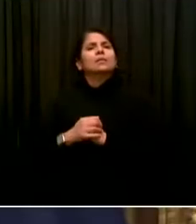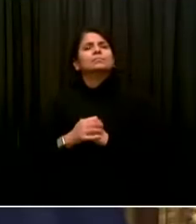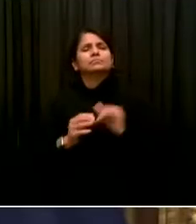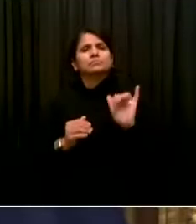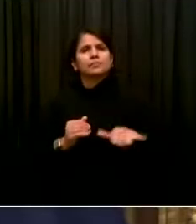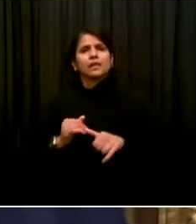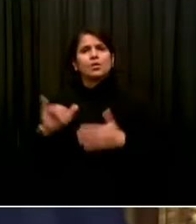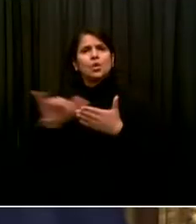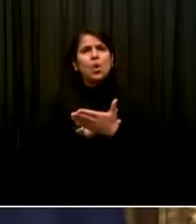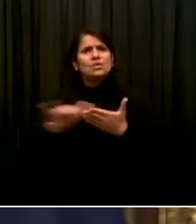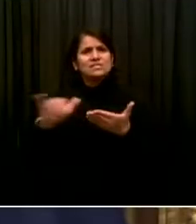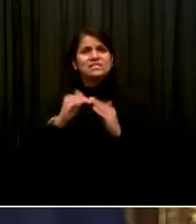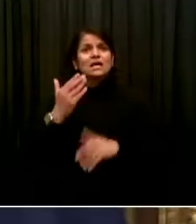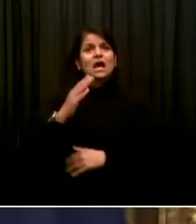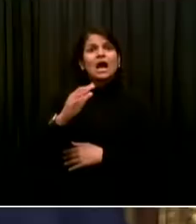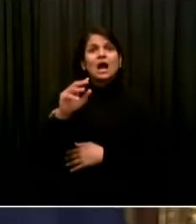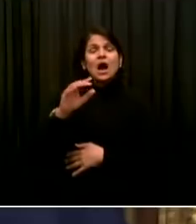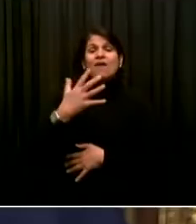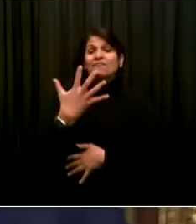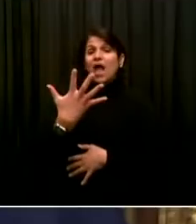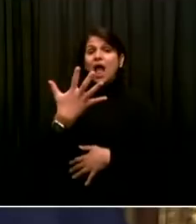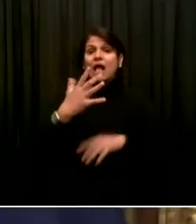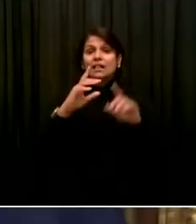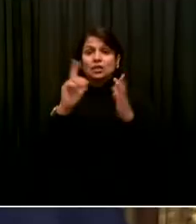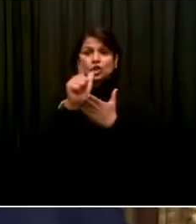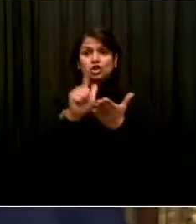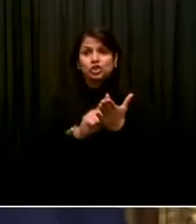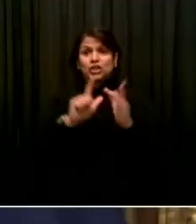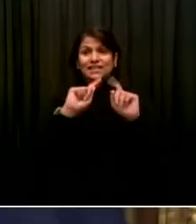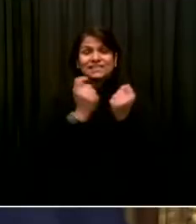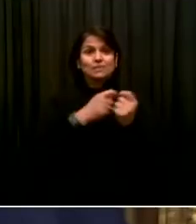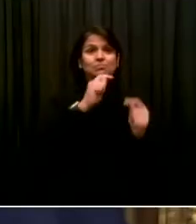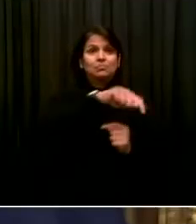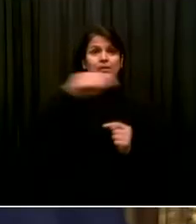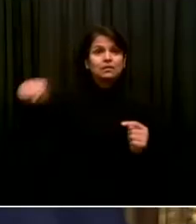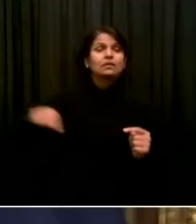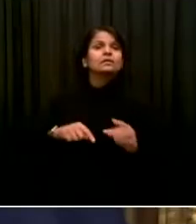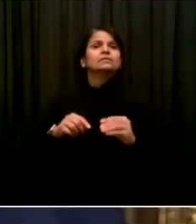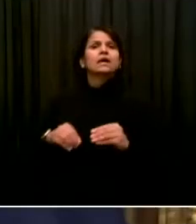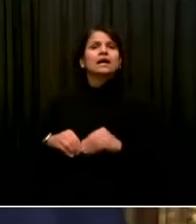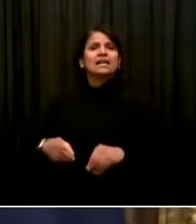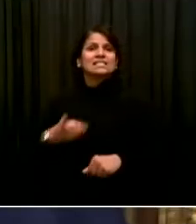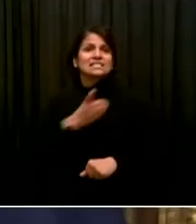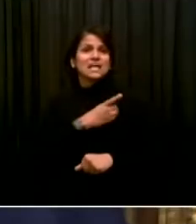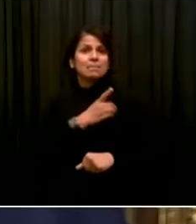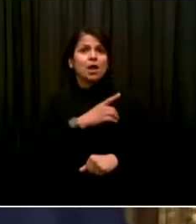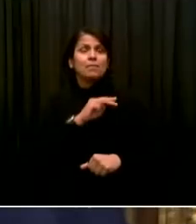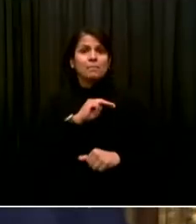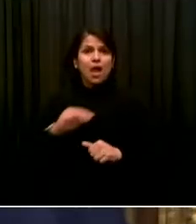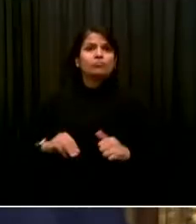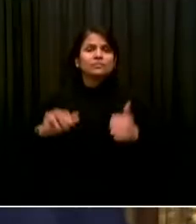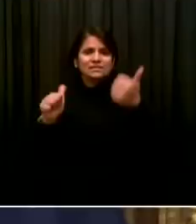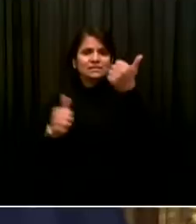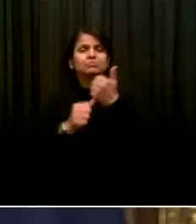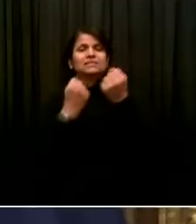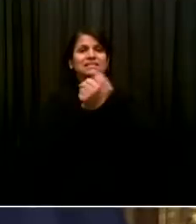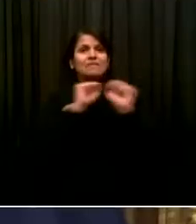FASTER. WE ALSO PROPOSE A MEETING BETWEEN ALL 5 DISTRICT ATTORNEYS, THE DEPUTY MAYOR OF PUBLIC SAFETY